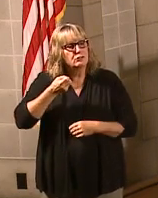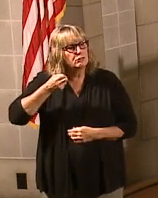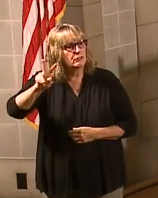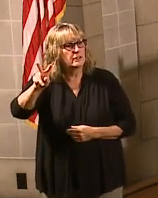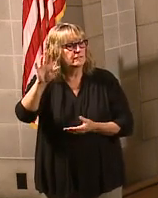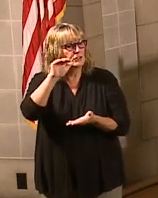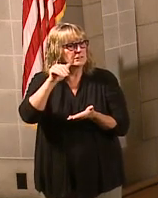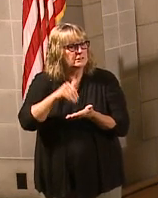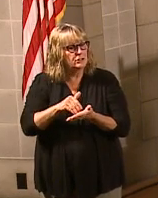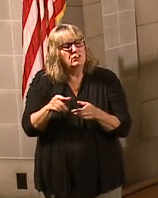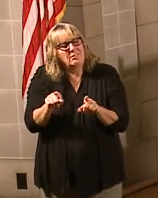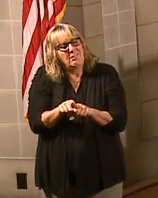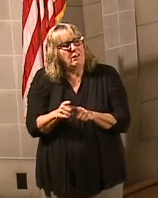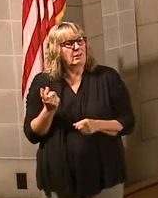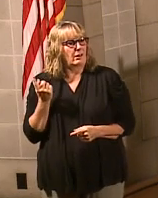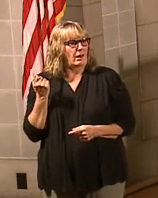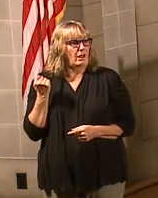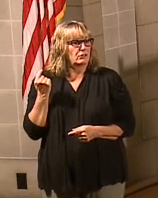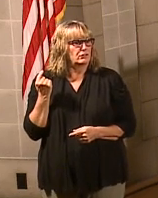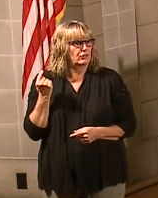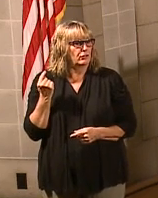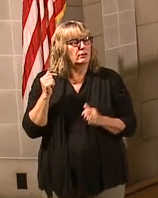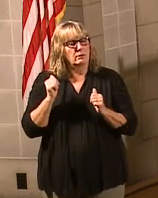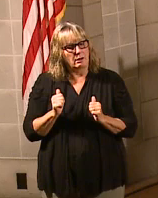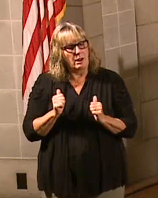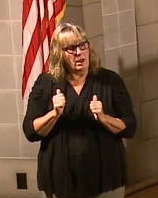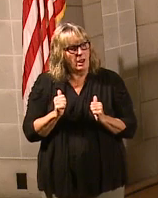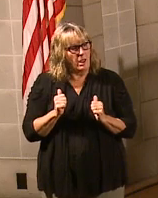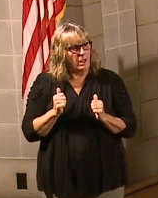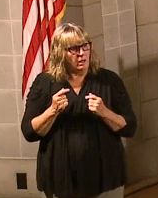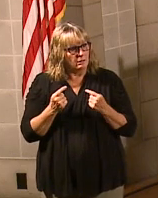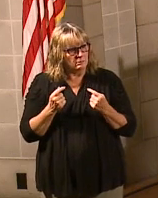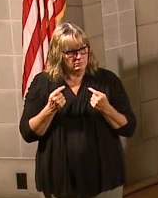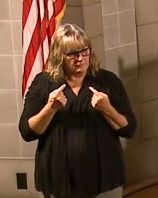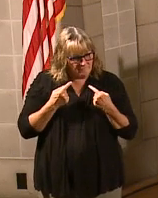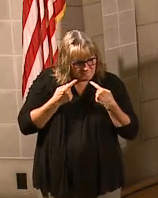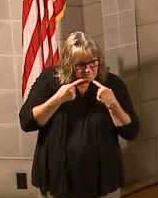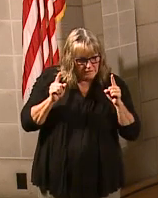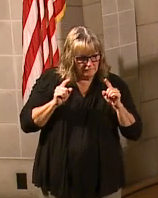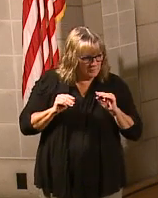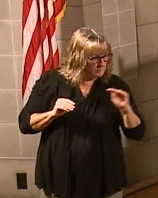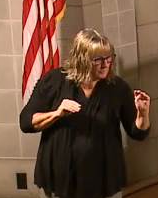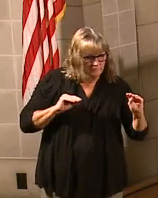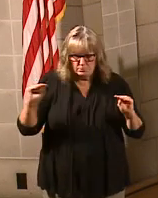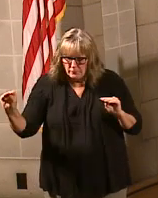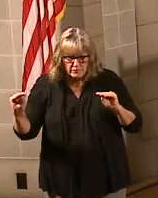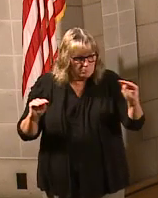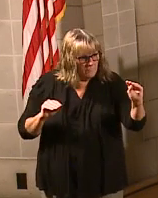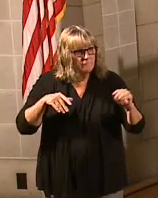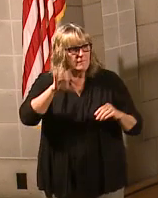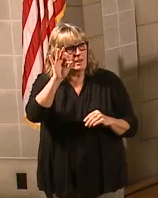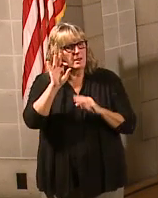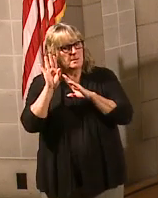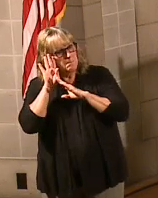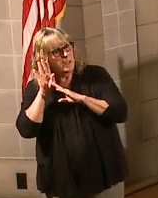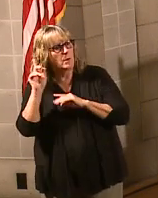BUT WITH THE STAFFING EMERGENCY